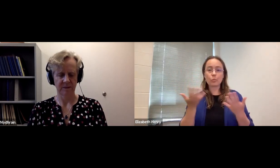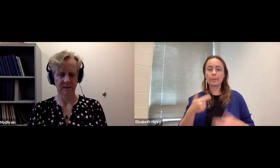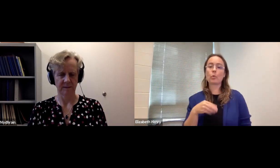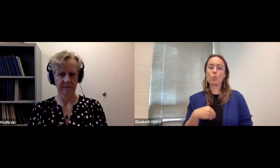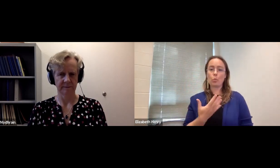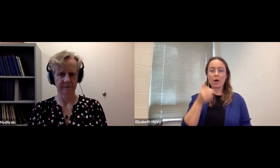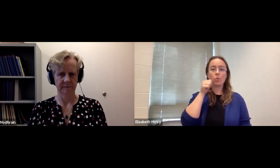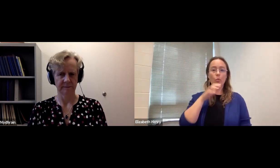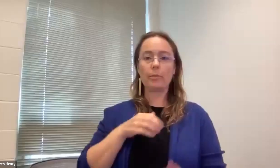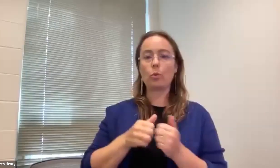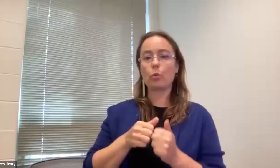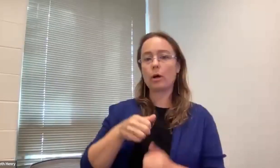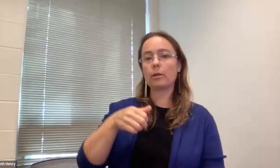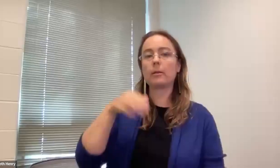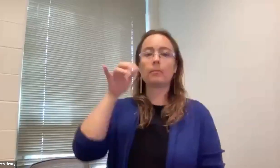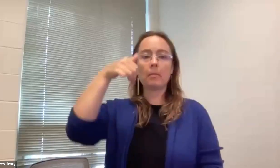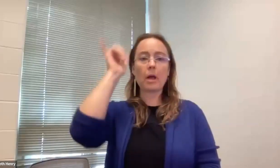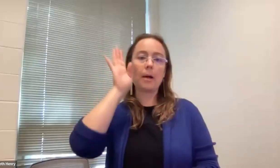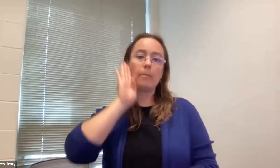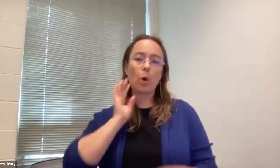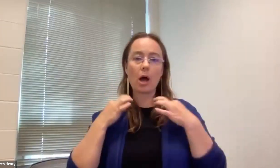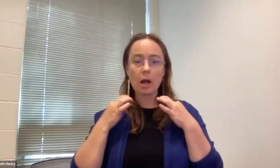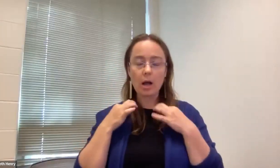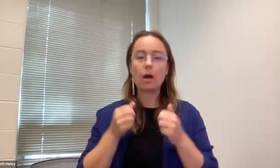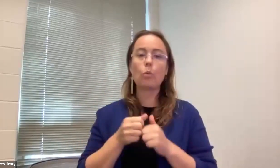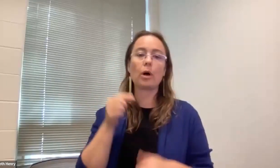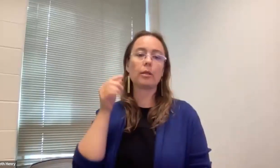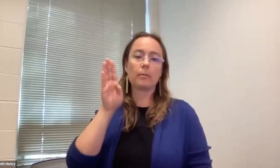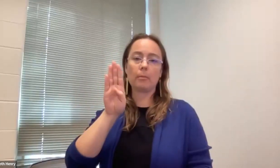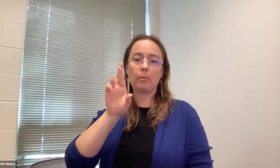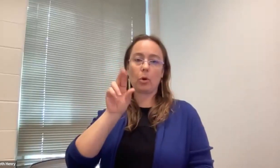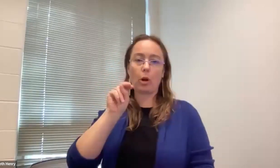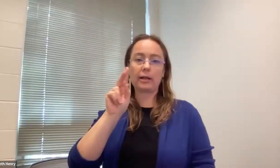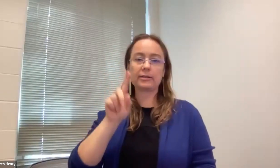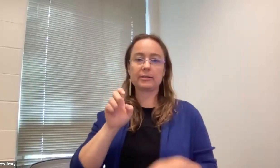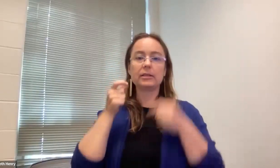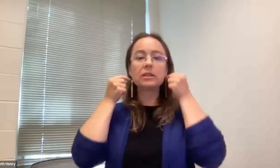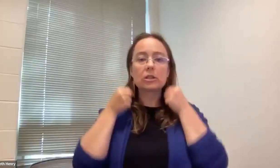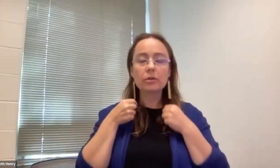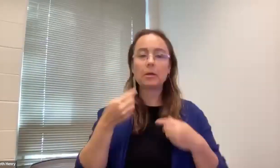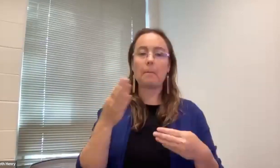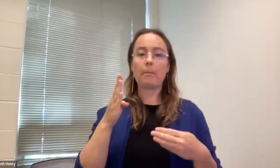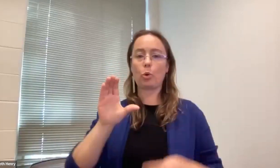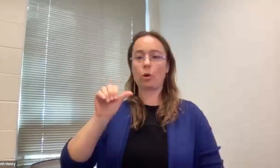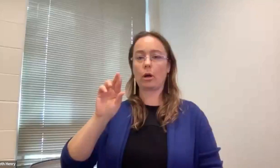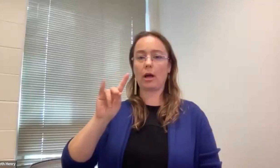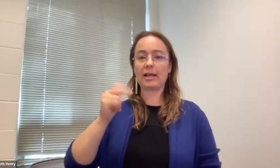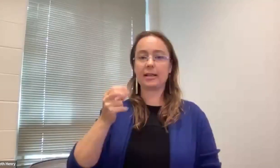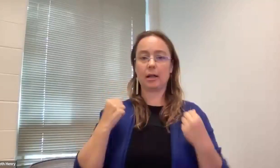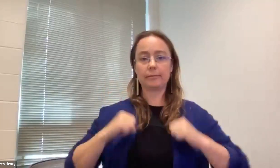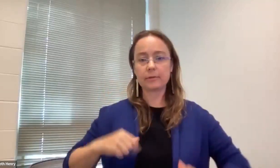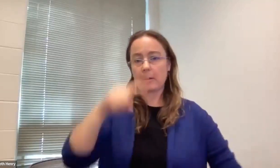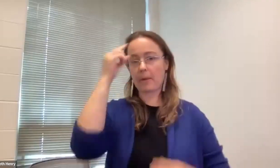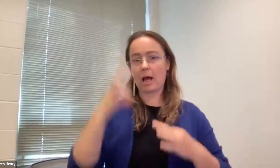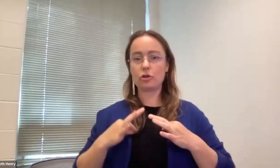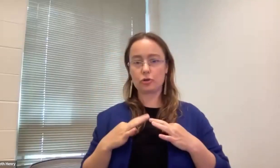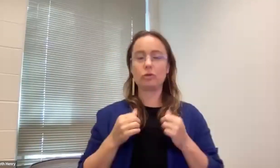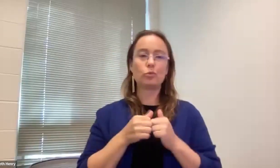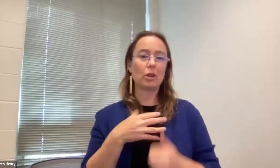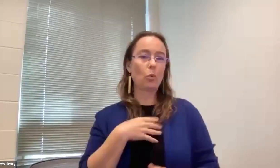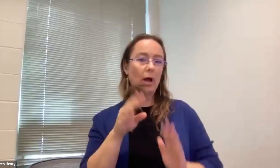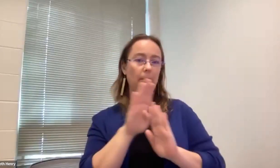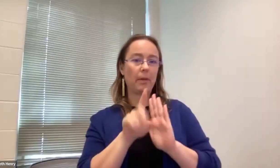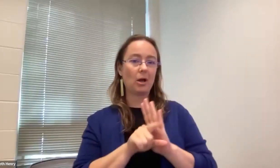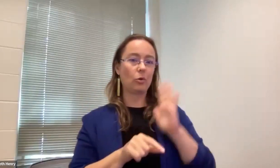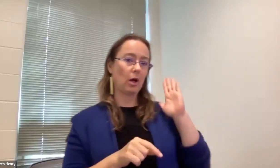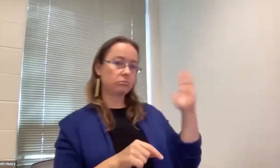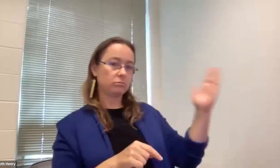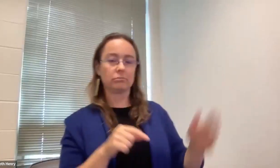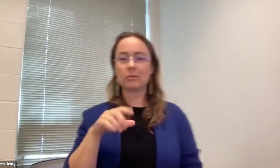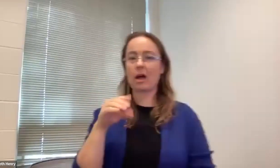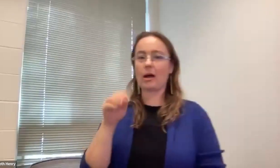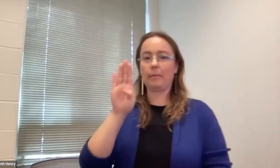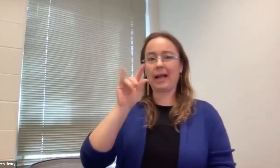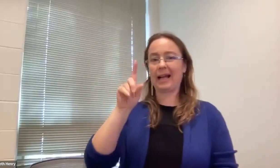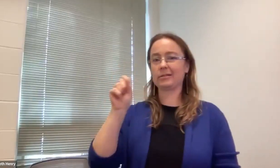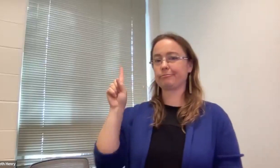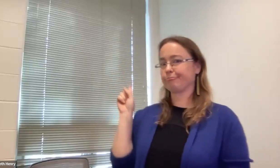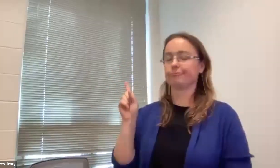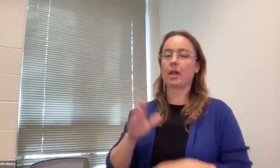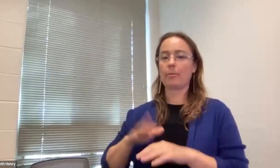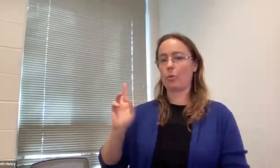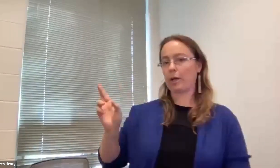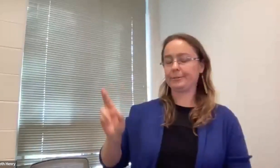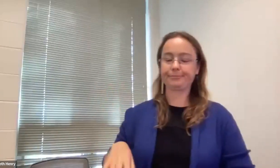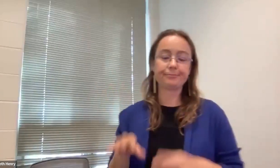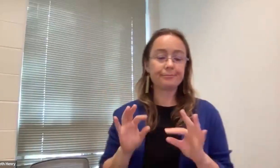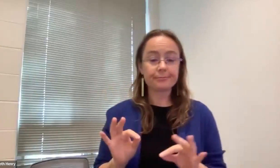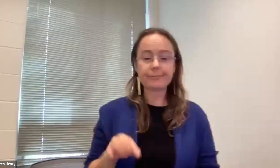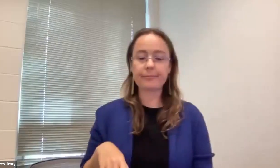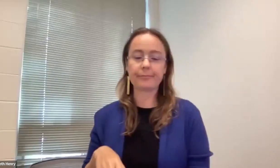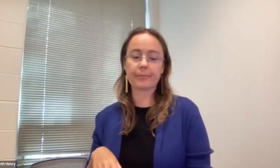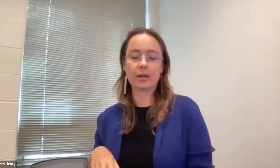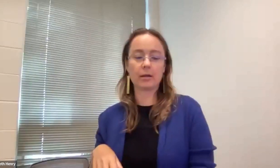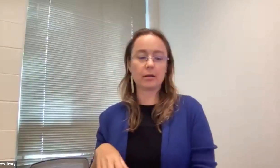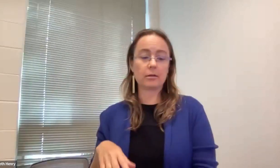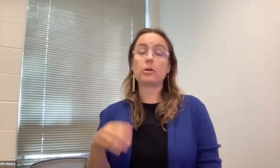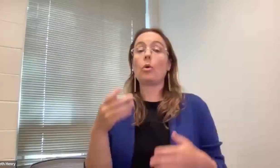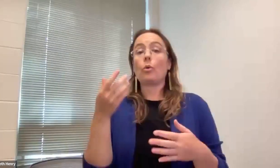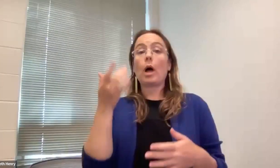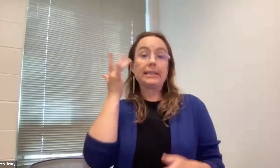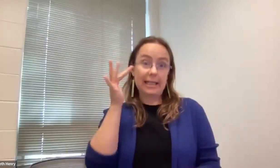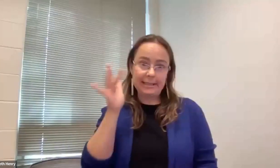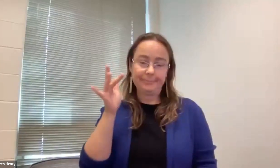Gustavo Navarrete (he/him/él): Uh. I would like to provide an image description, and i'm a white woman with blonde-brownish hair. Uh, I have block earrings, i'm wearing a purple cardigan, and a black shirt, and I have a black background and blinders uh for my window. Uh to my right.